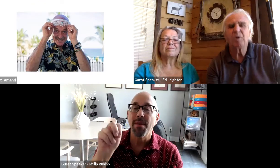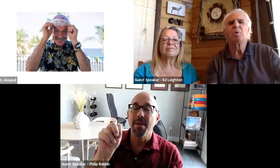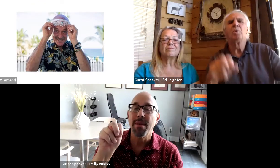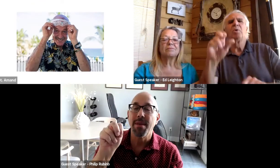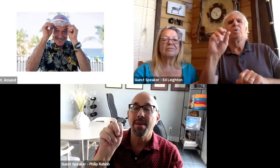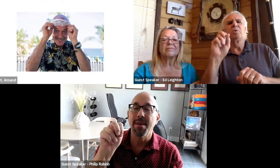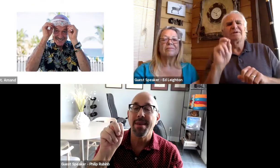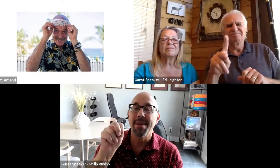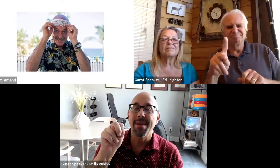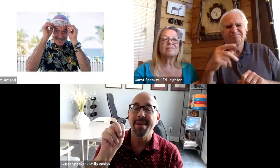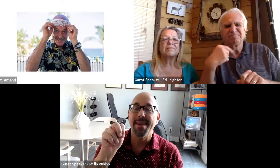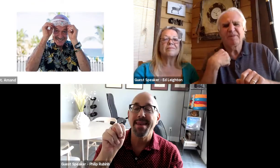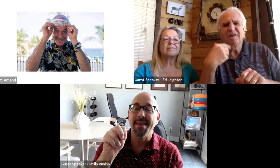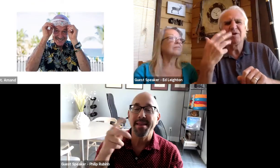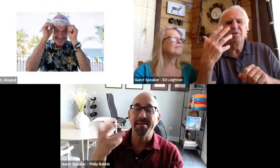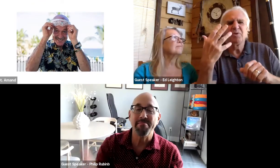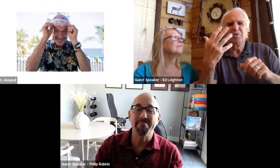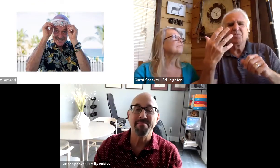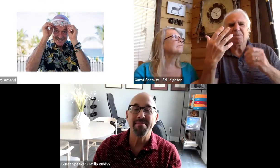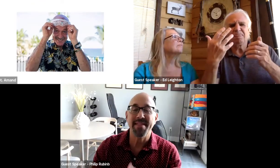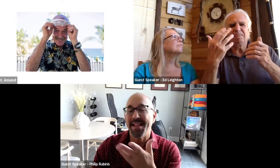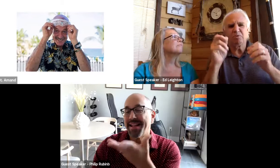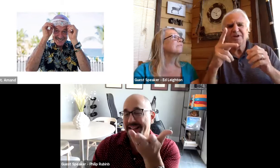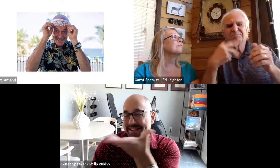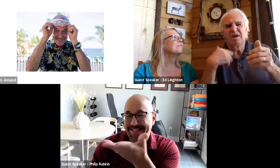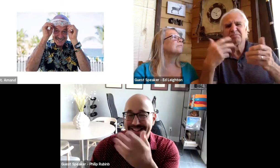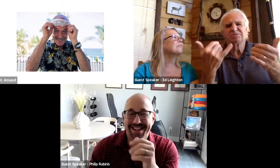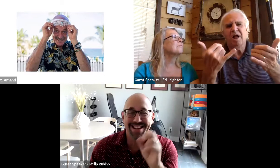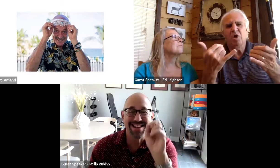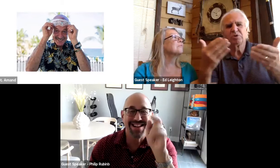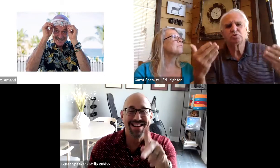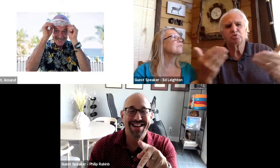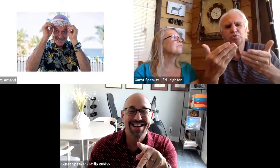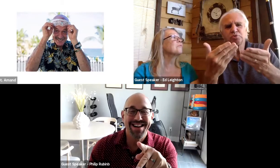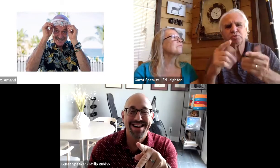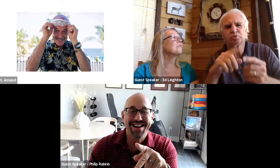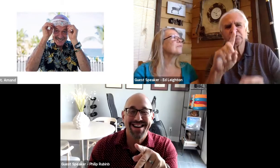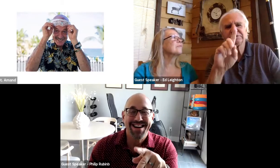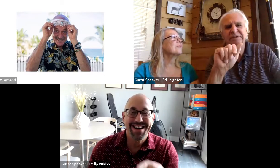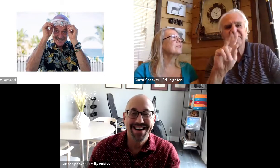and I'm going to go ahead and introduce David Born, or you can, Ed, if you'd like.